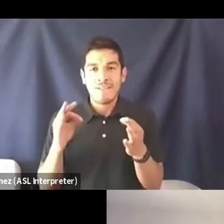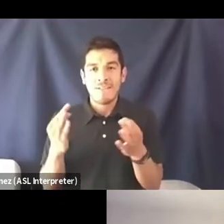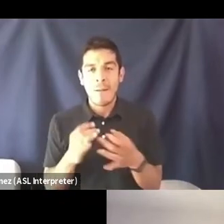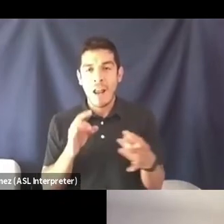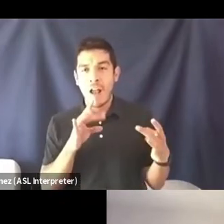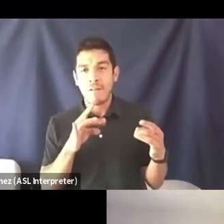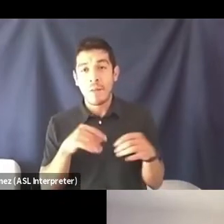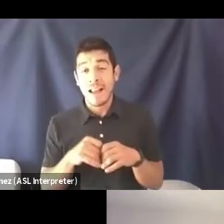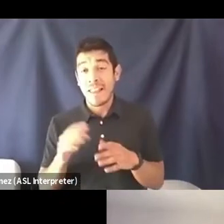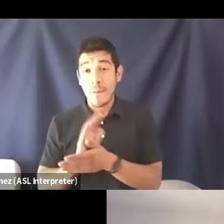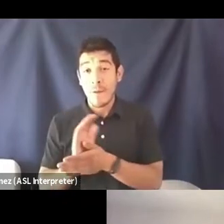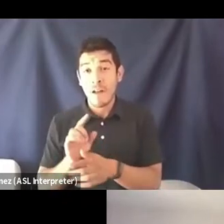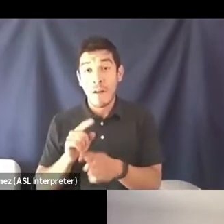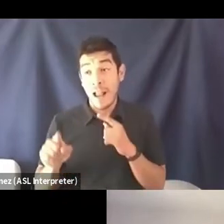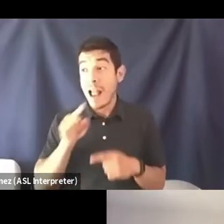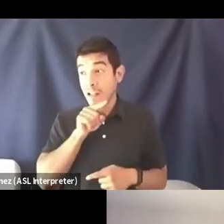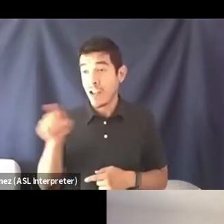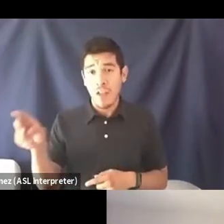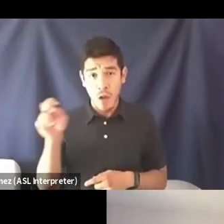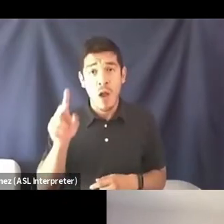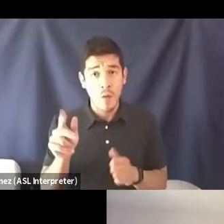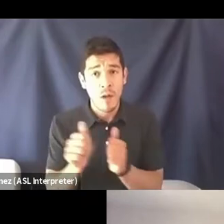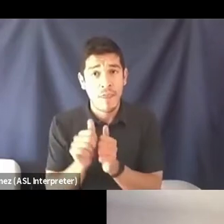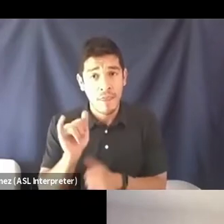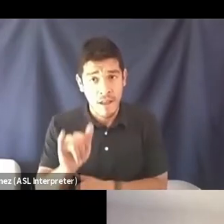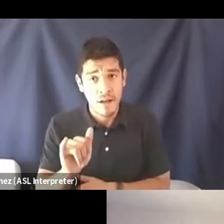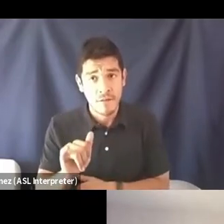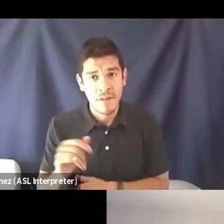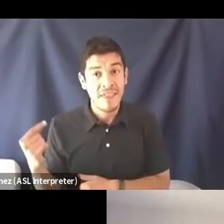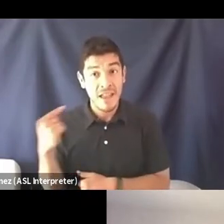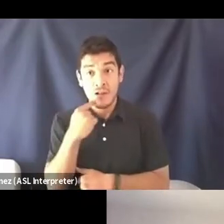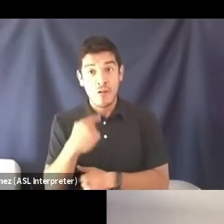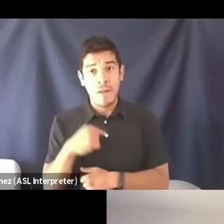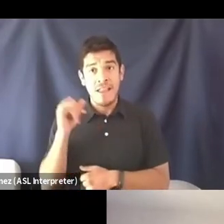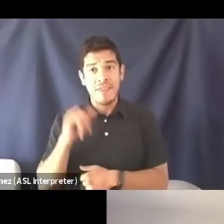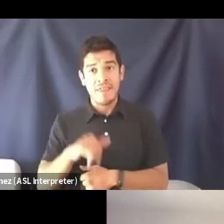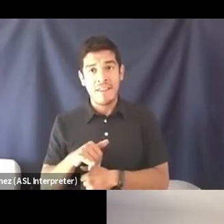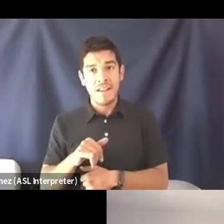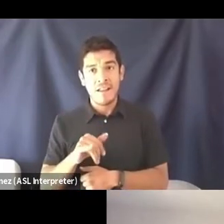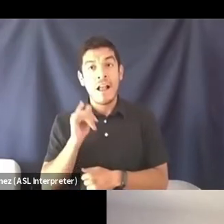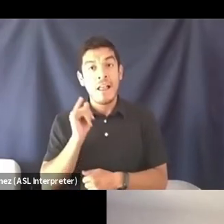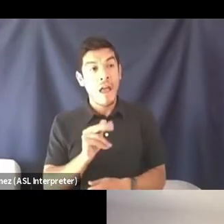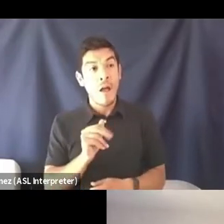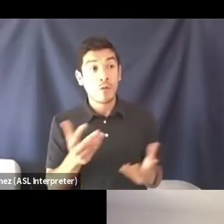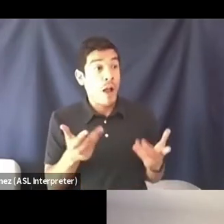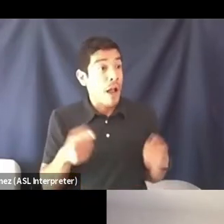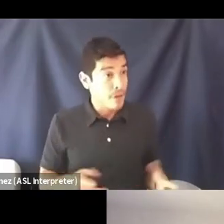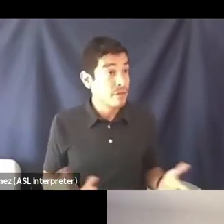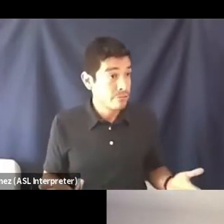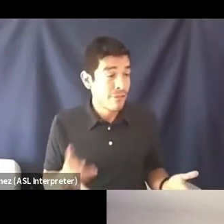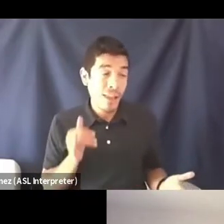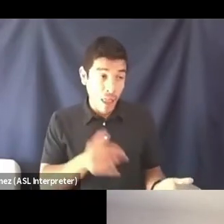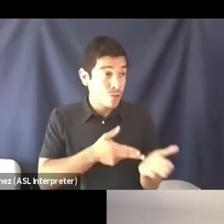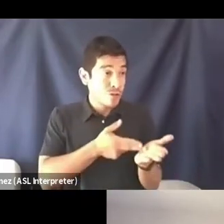But actually they were okay with that. Because they told me that was what exactly happened. That's the fact.